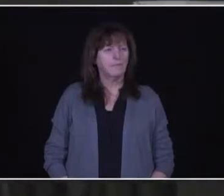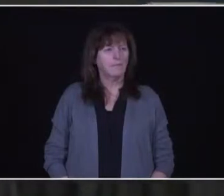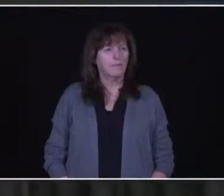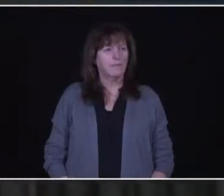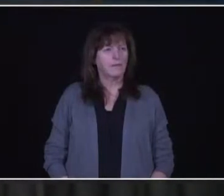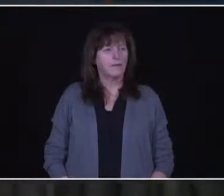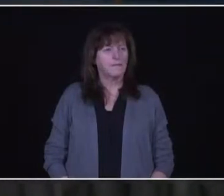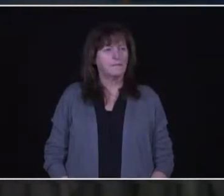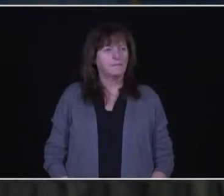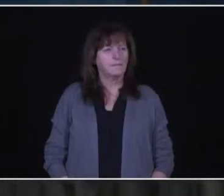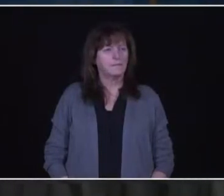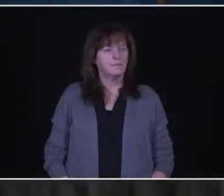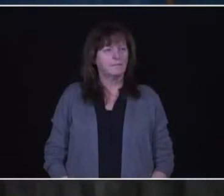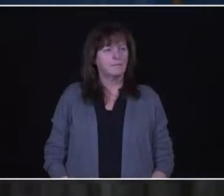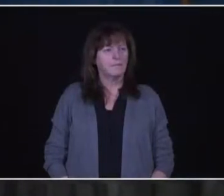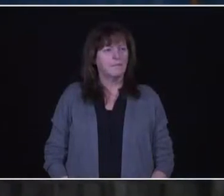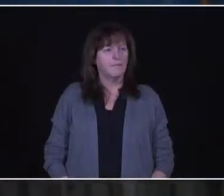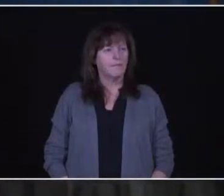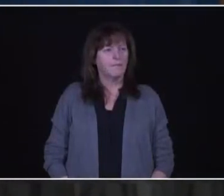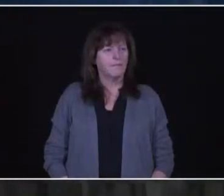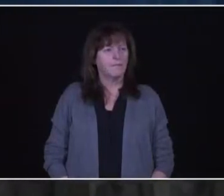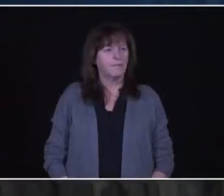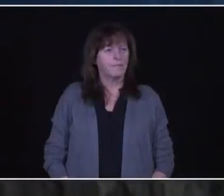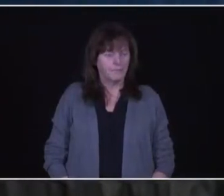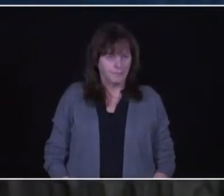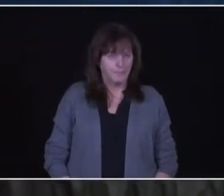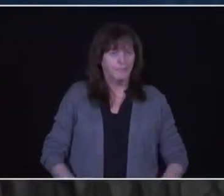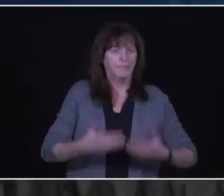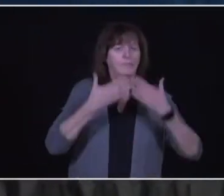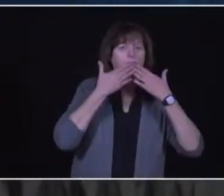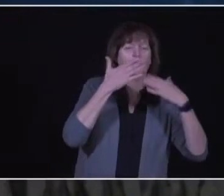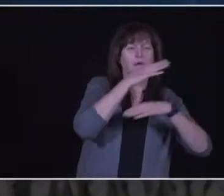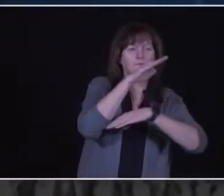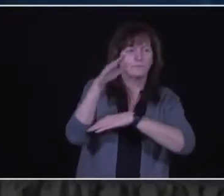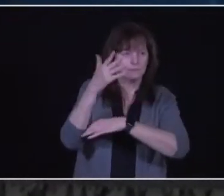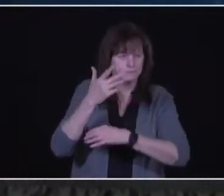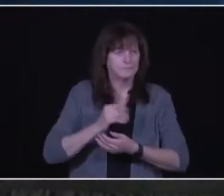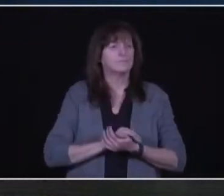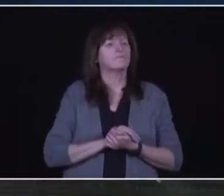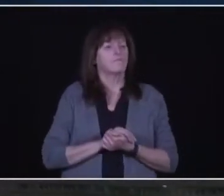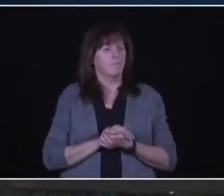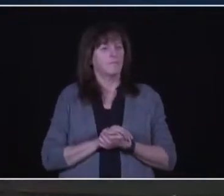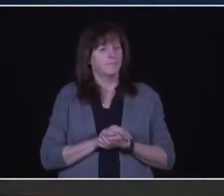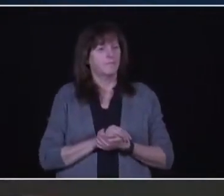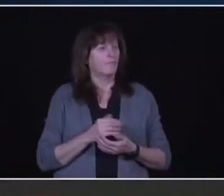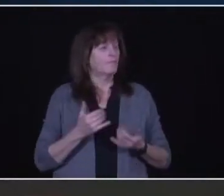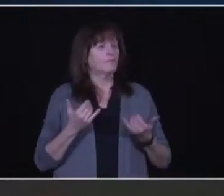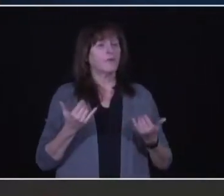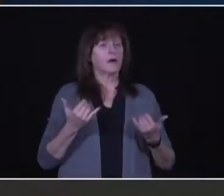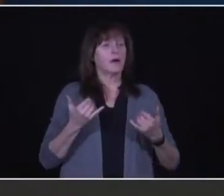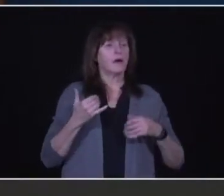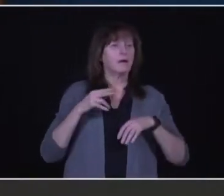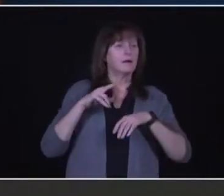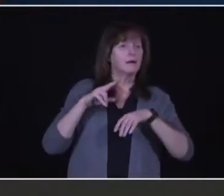Good afternoon. Today is National human trafficking awareness day.